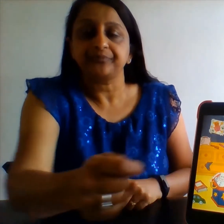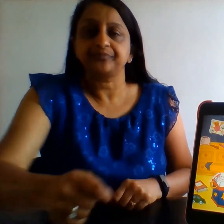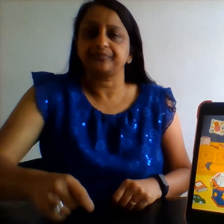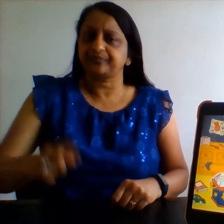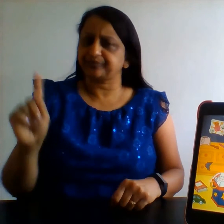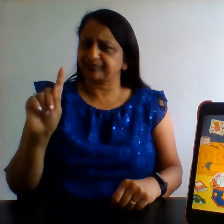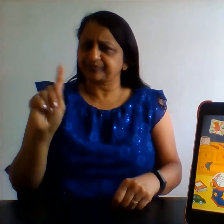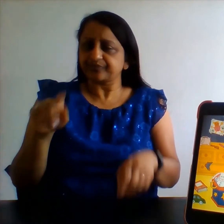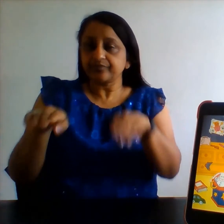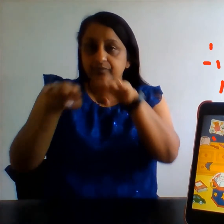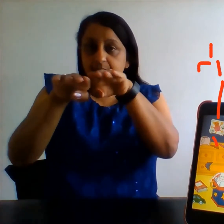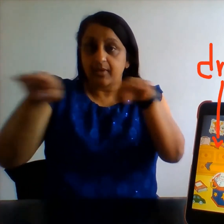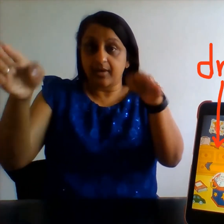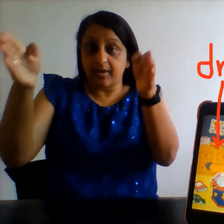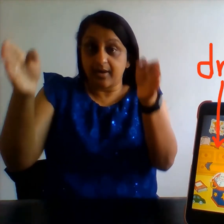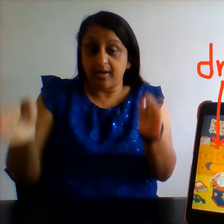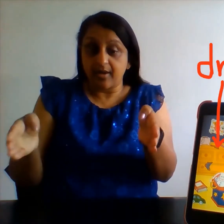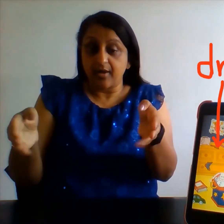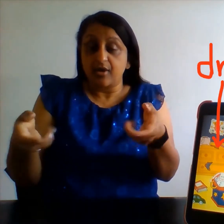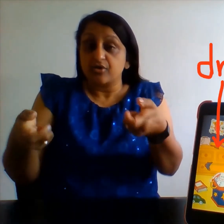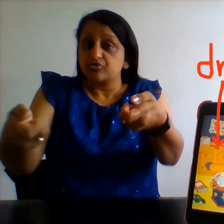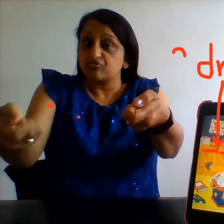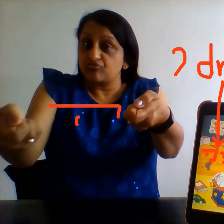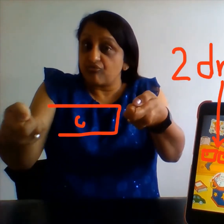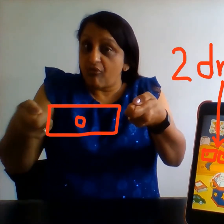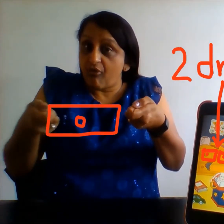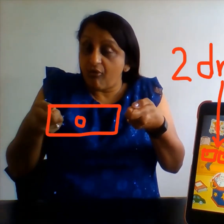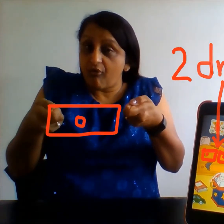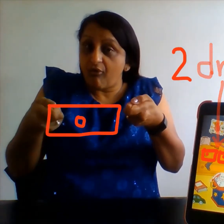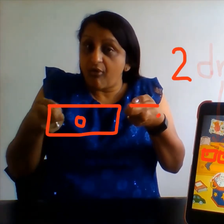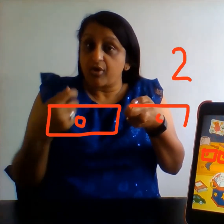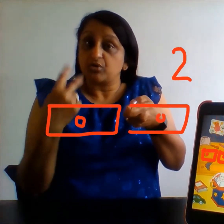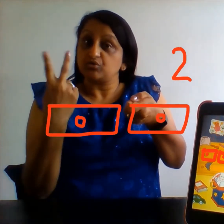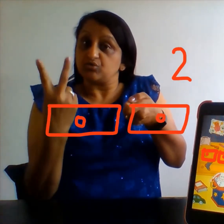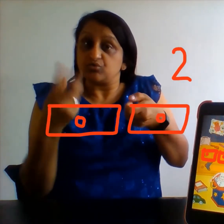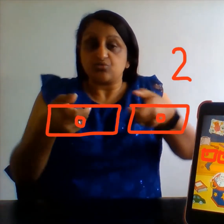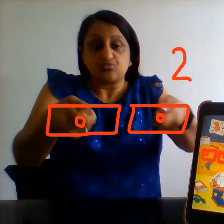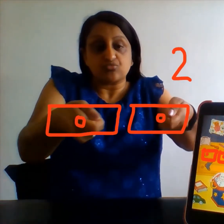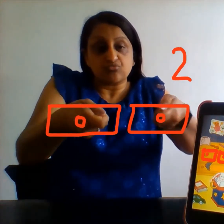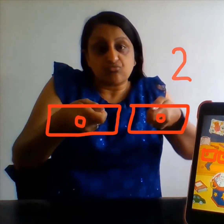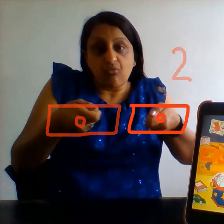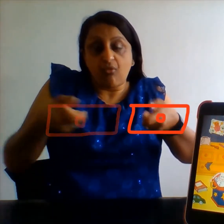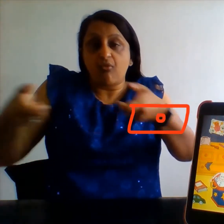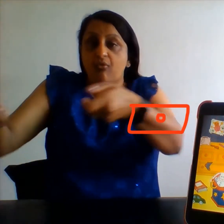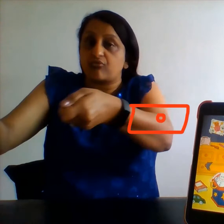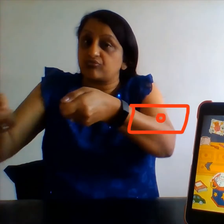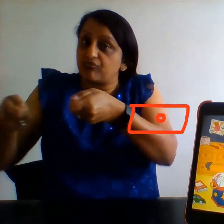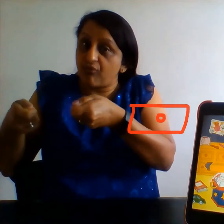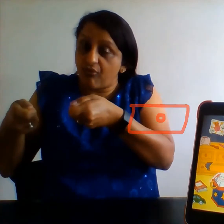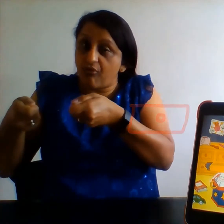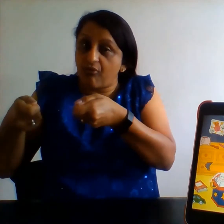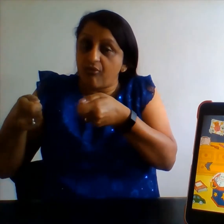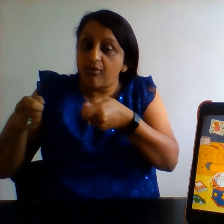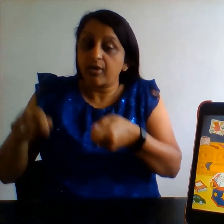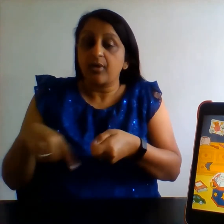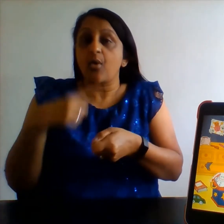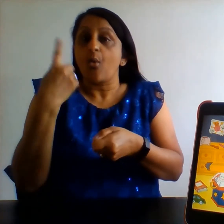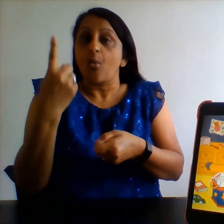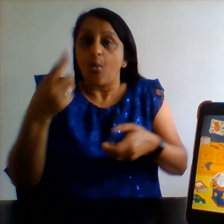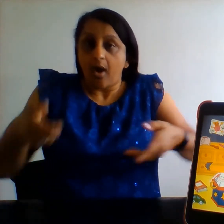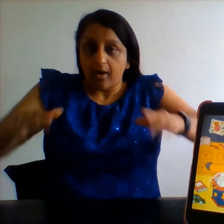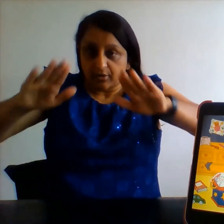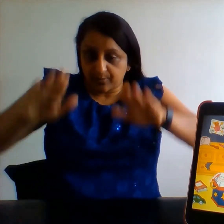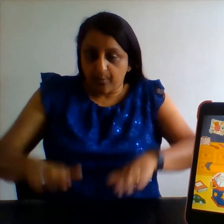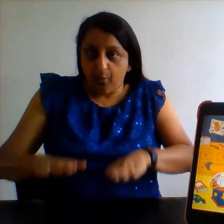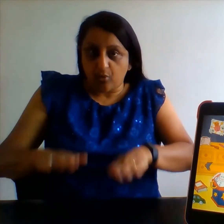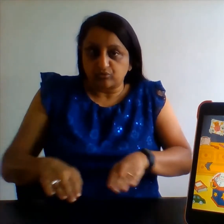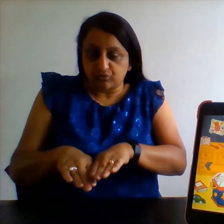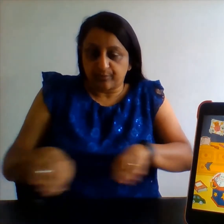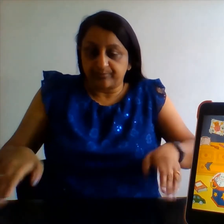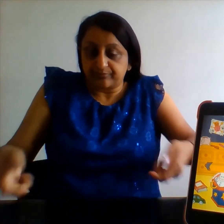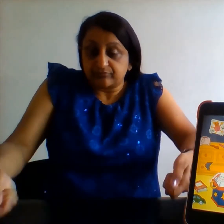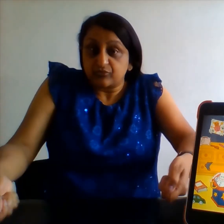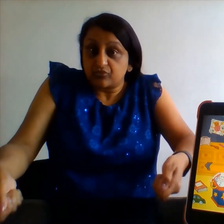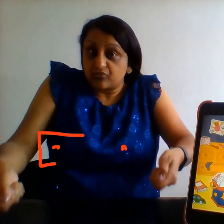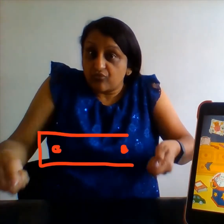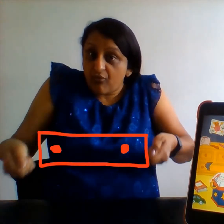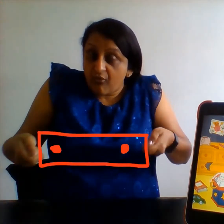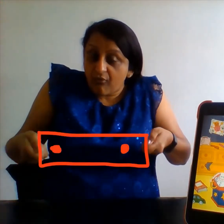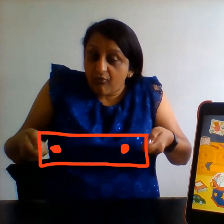This is a chest of drawers. There are two drawers at the top and one drawer at the bottom.